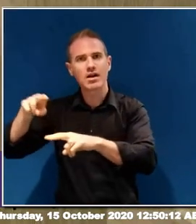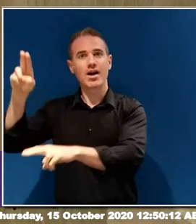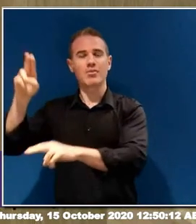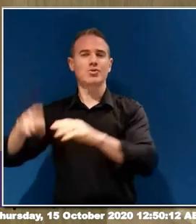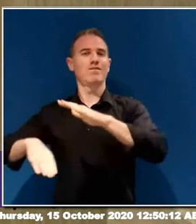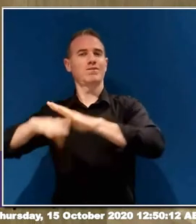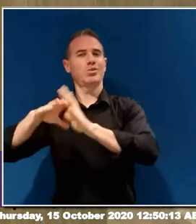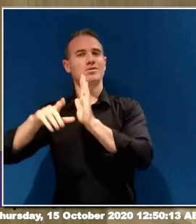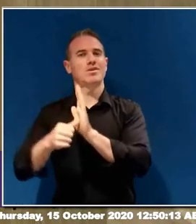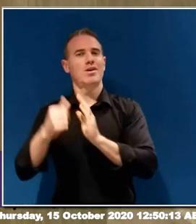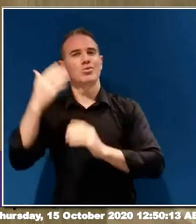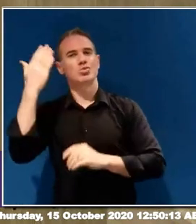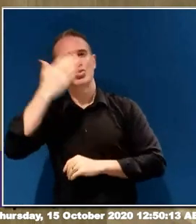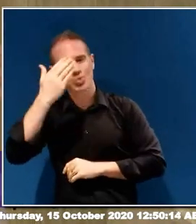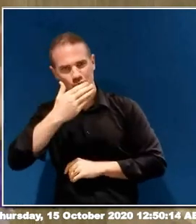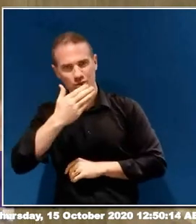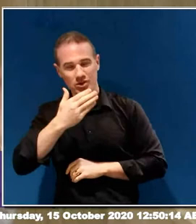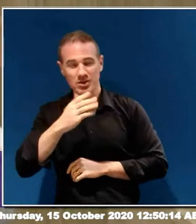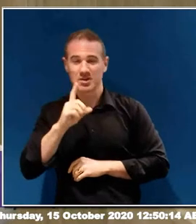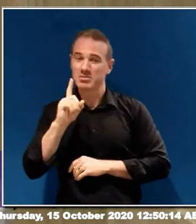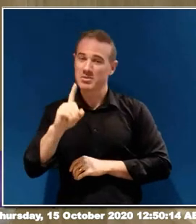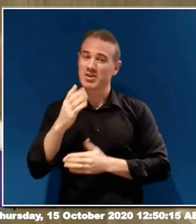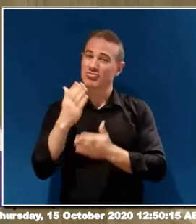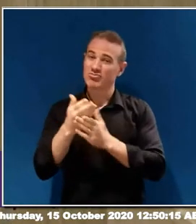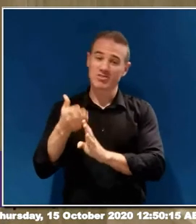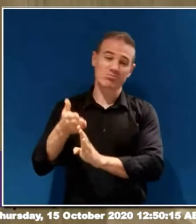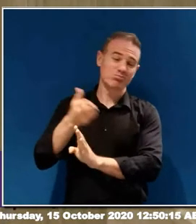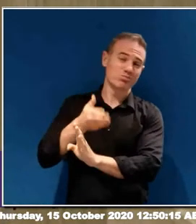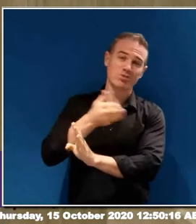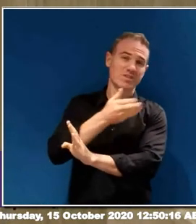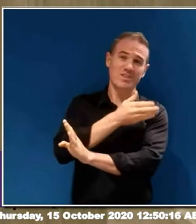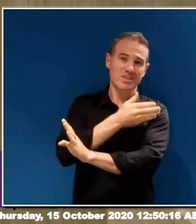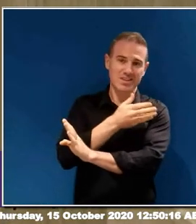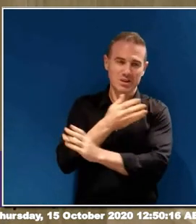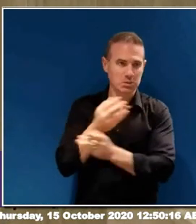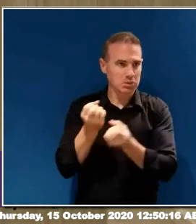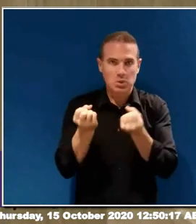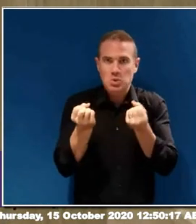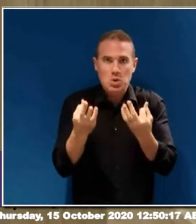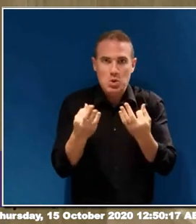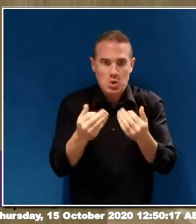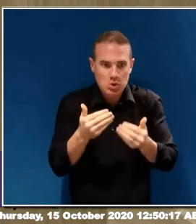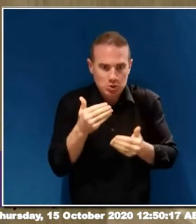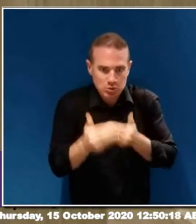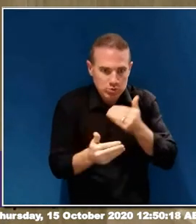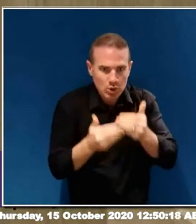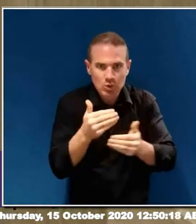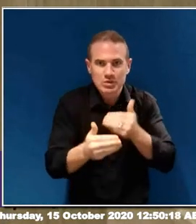previously there has been no mechanism to necessarily try to ensure